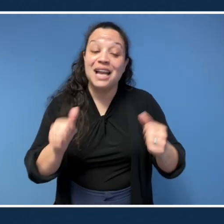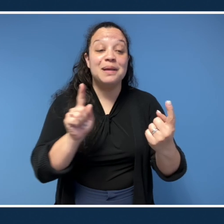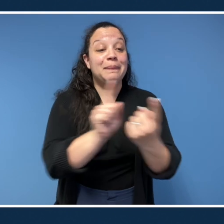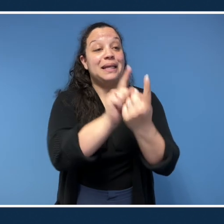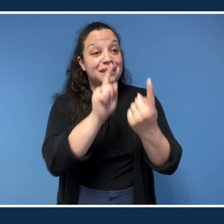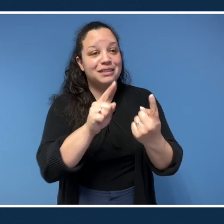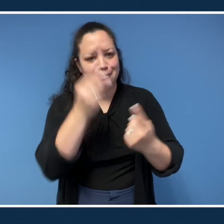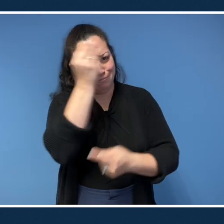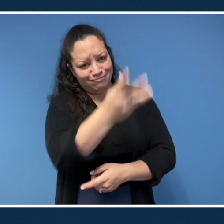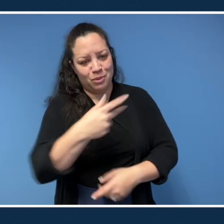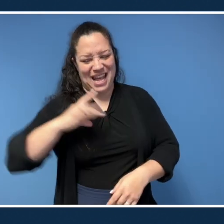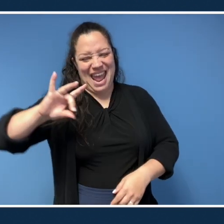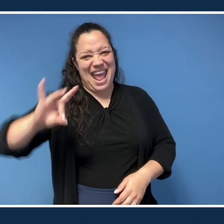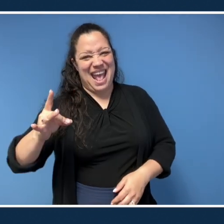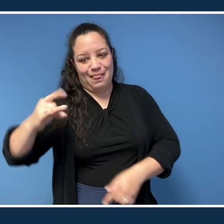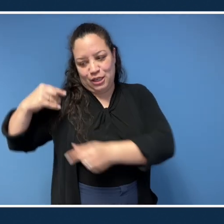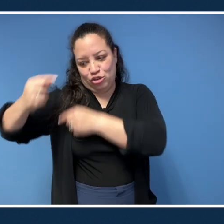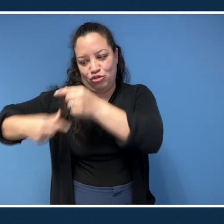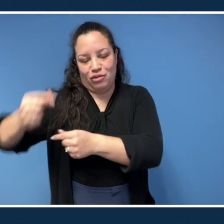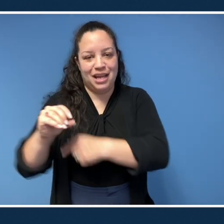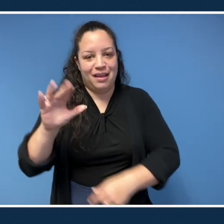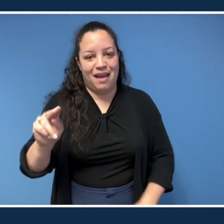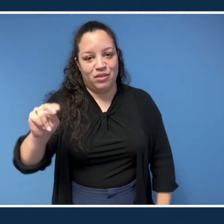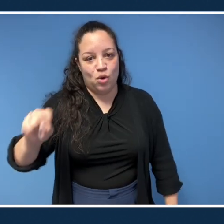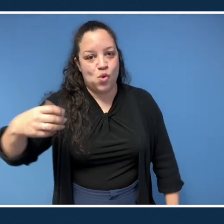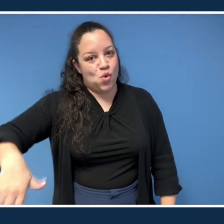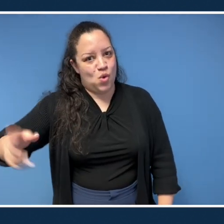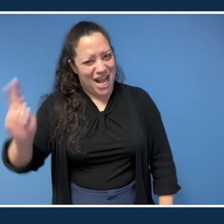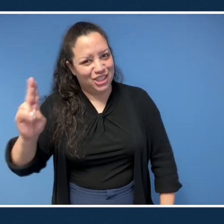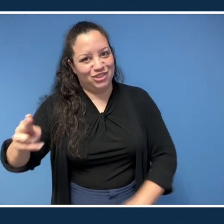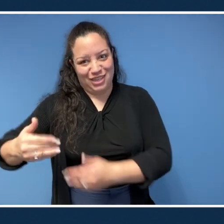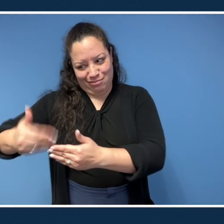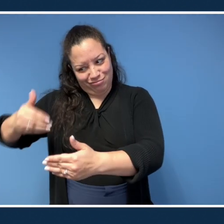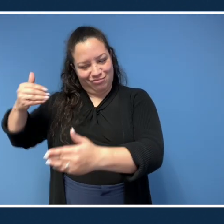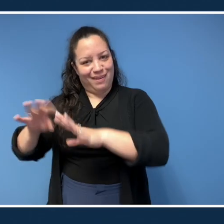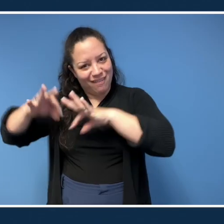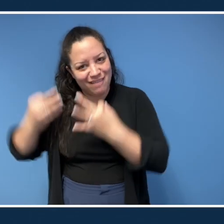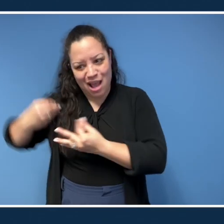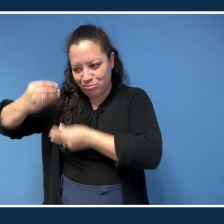generation African, Nova Scotian. So I know that carries a lot of history, responsibility and pride as well too.